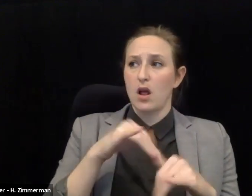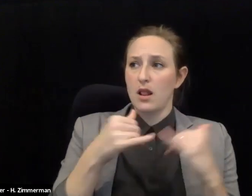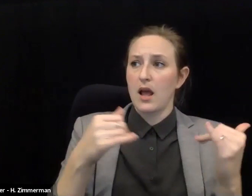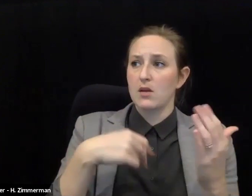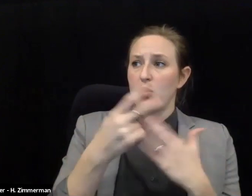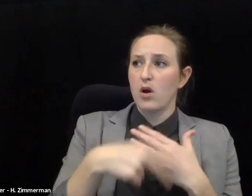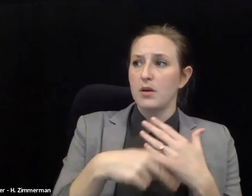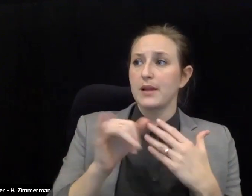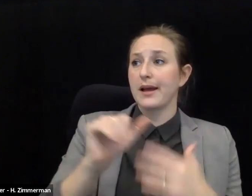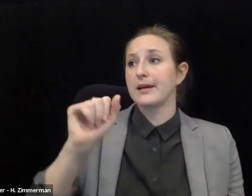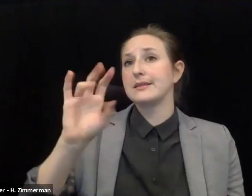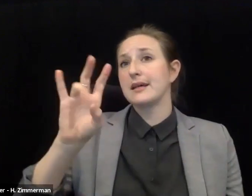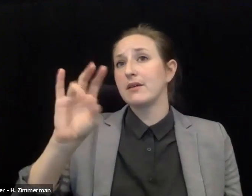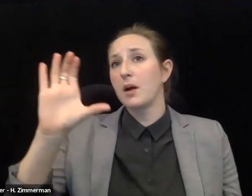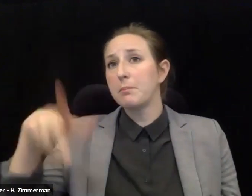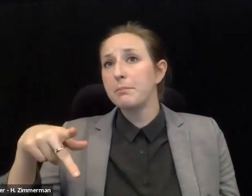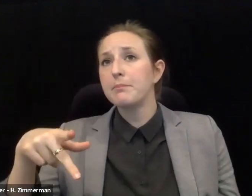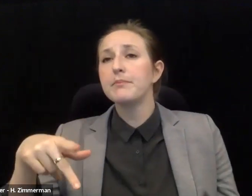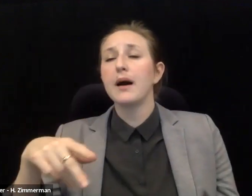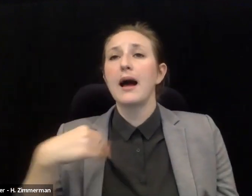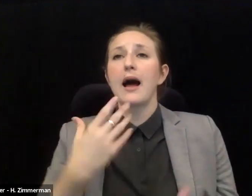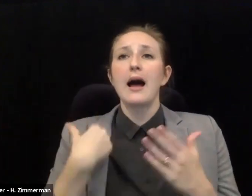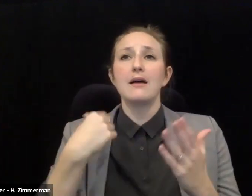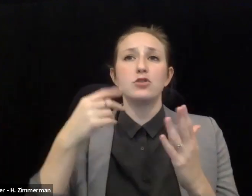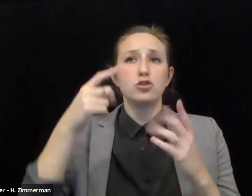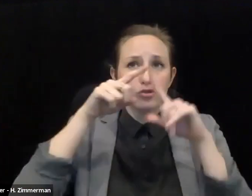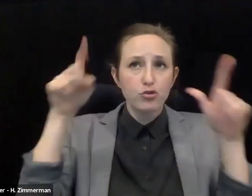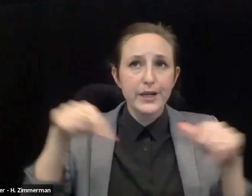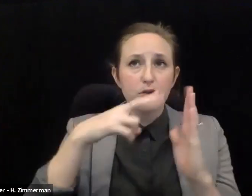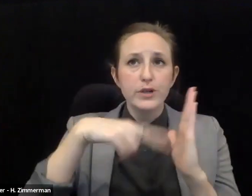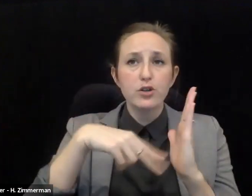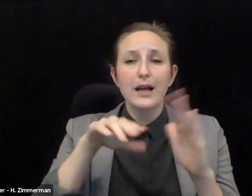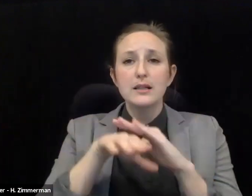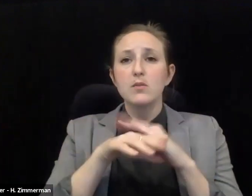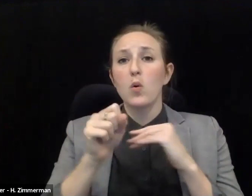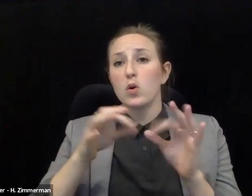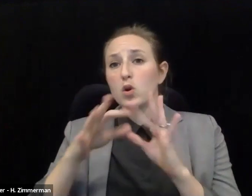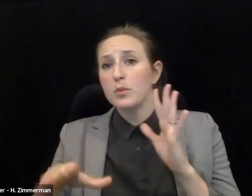offer screen or your accessible resources or Interpreters or CART in